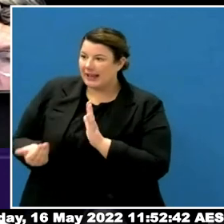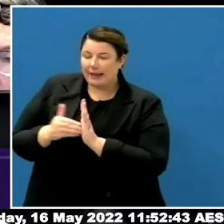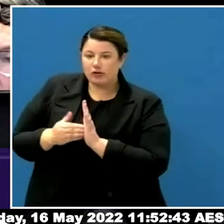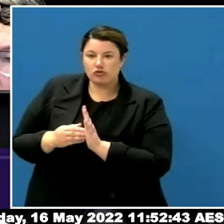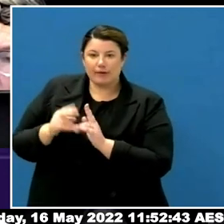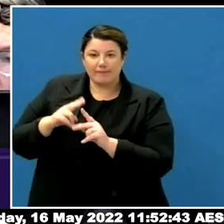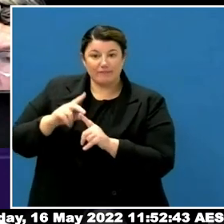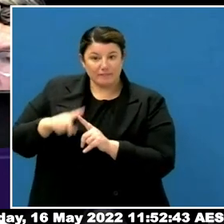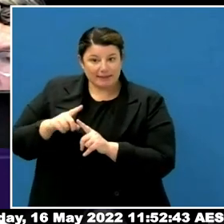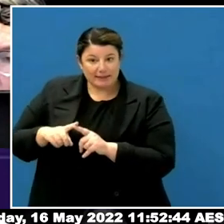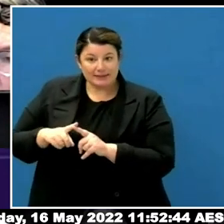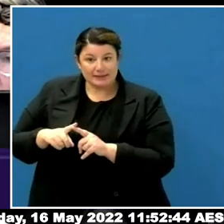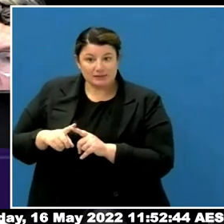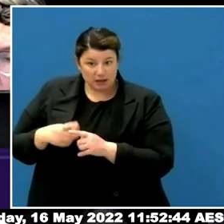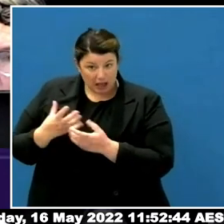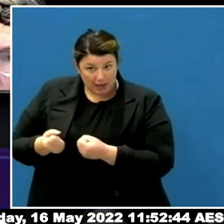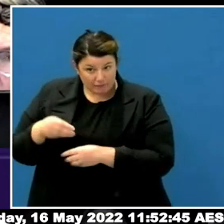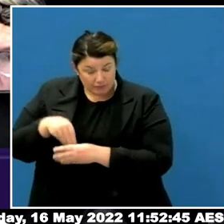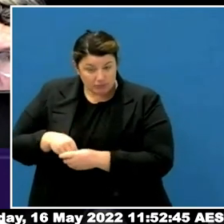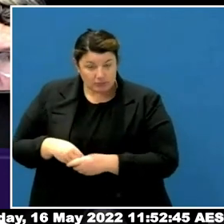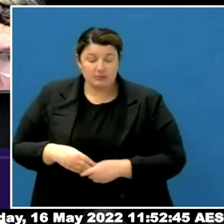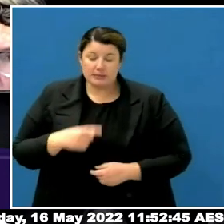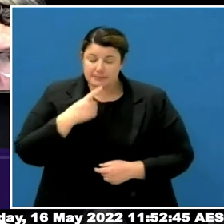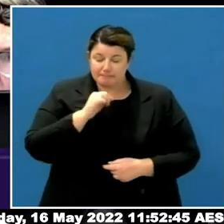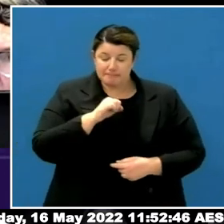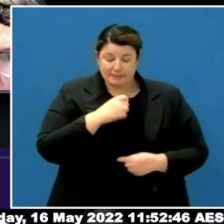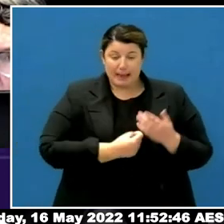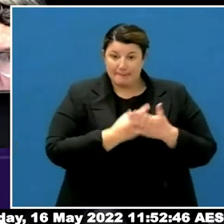Yes. MR FOGARTY: - that were asked of you, and the family paid for those?